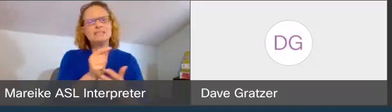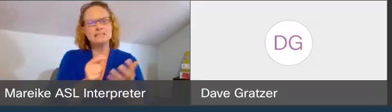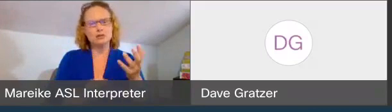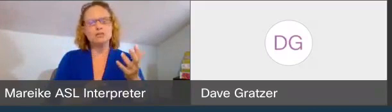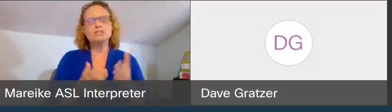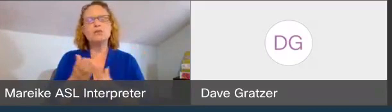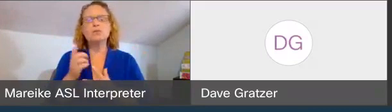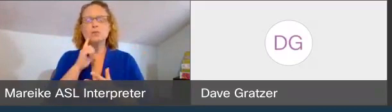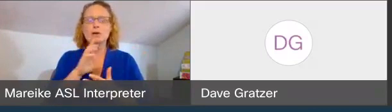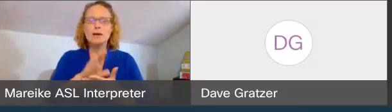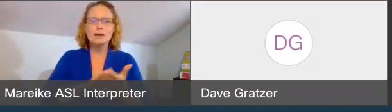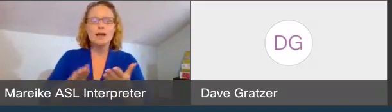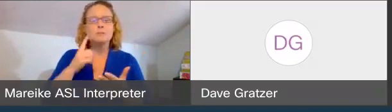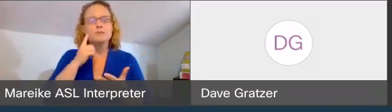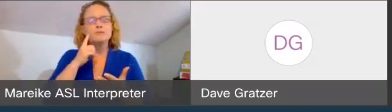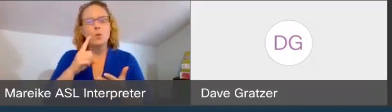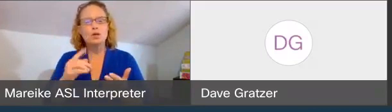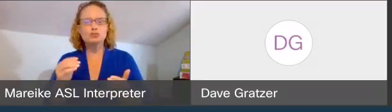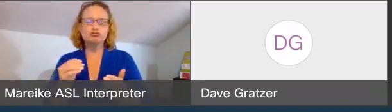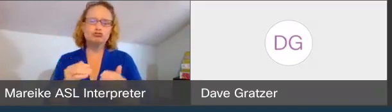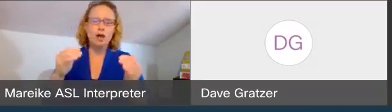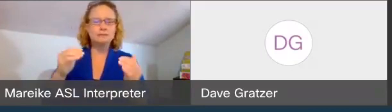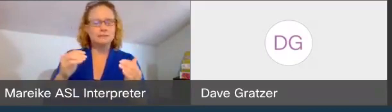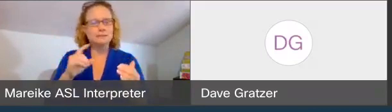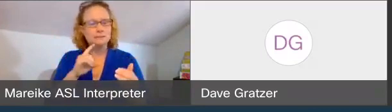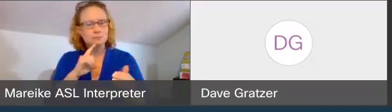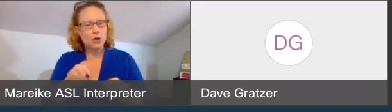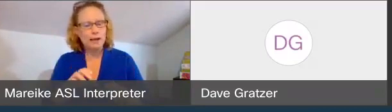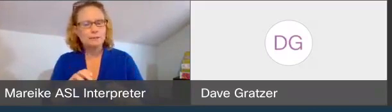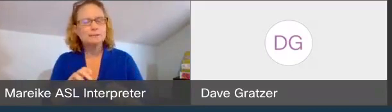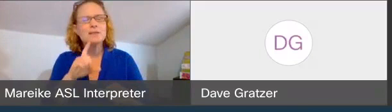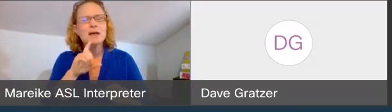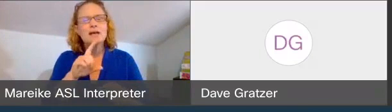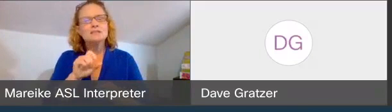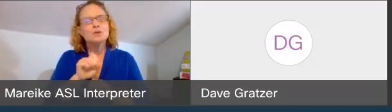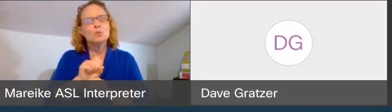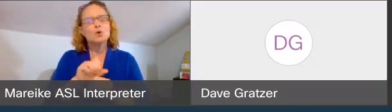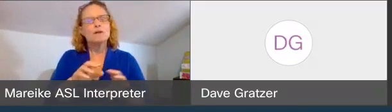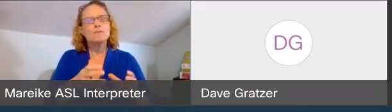Justice Informed Practice this is a workforce training initiative that's housed at a local